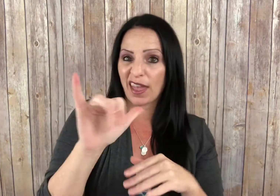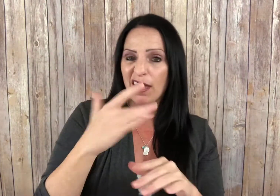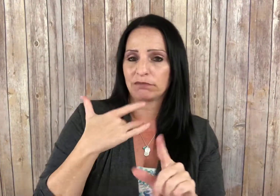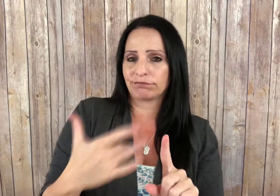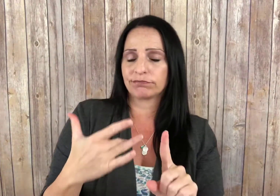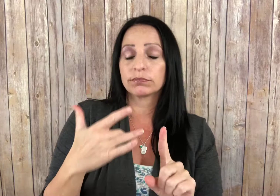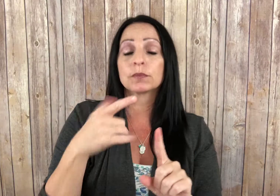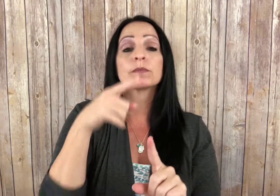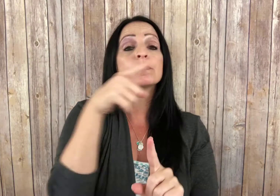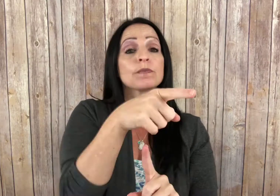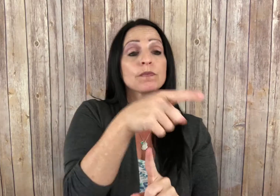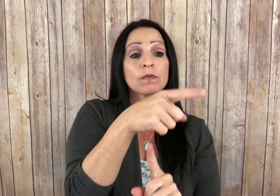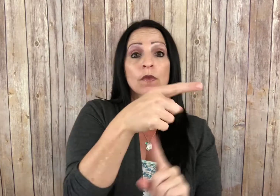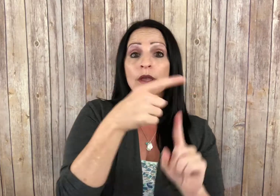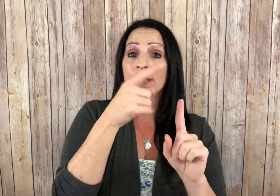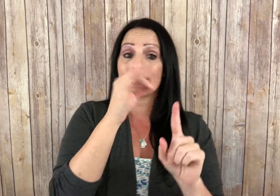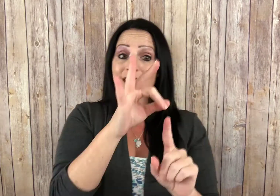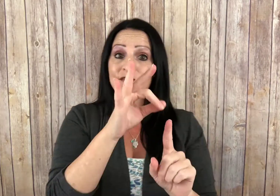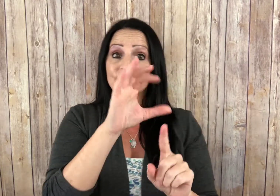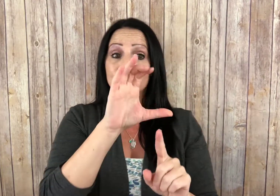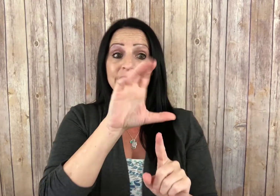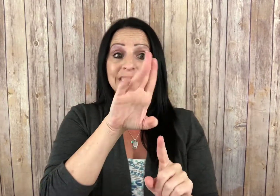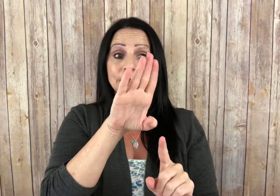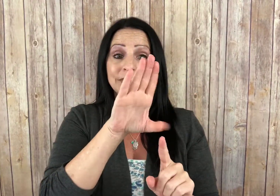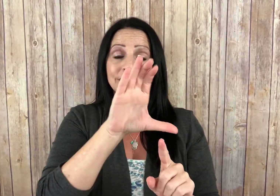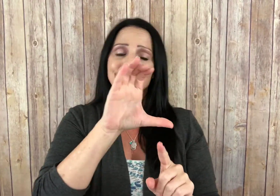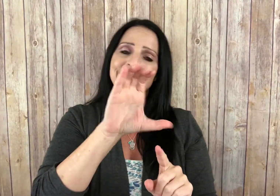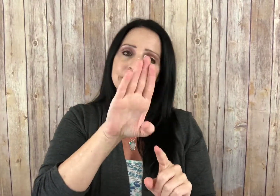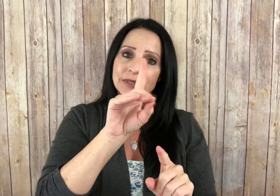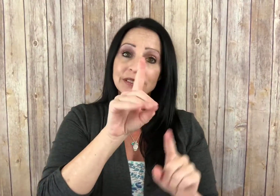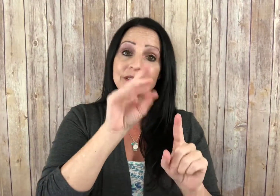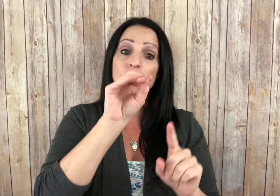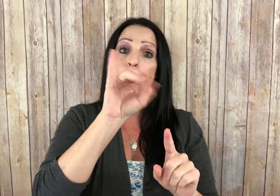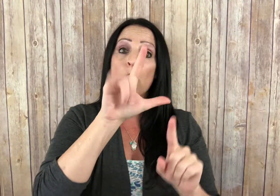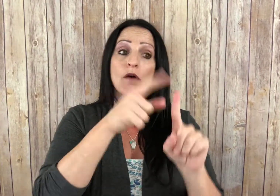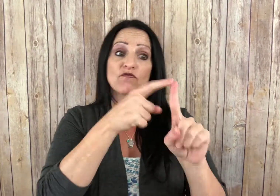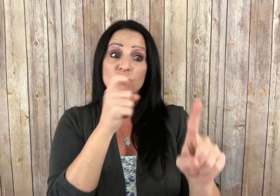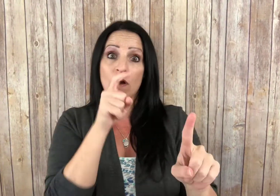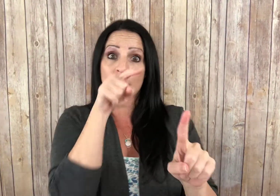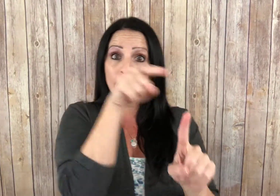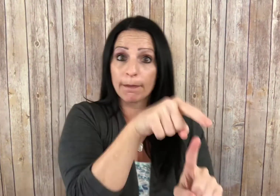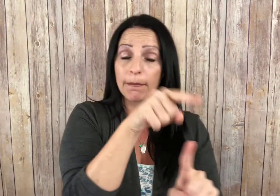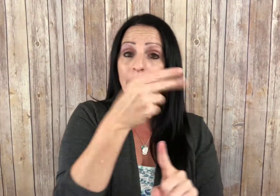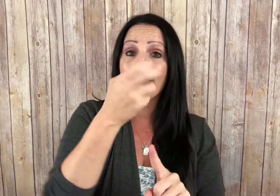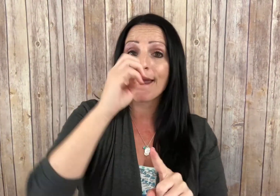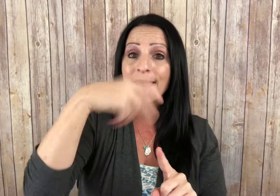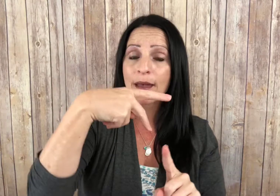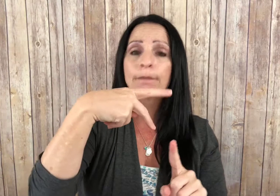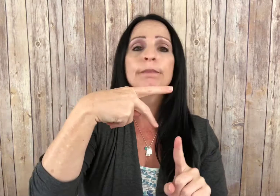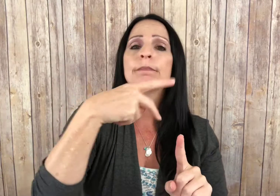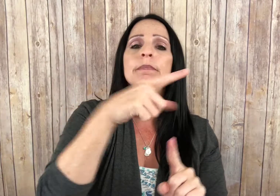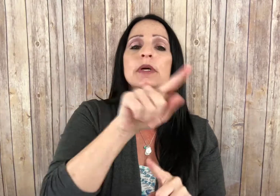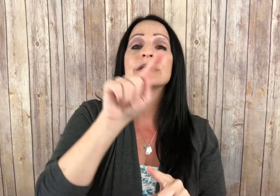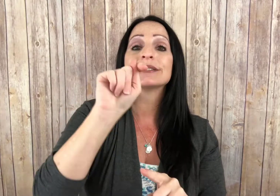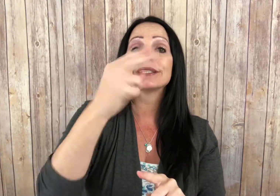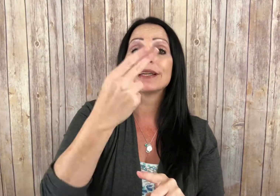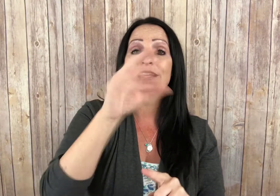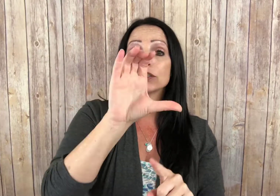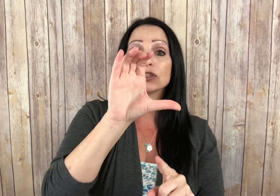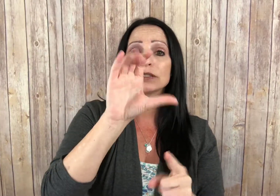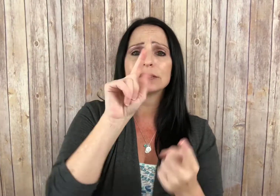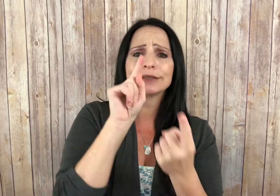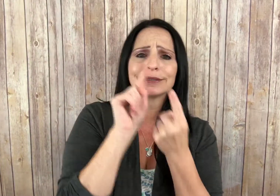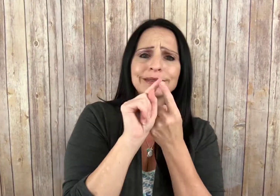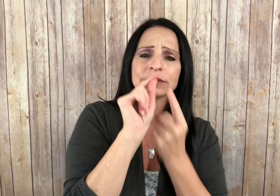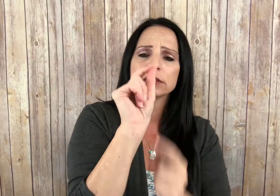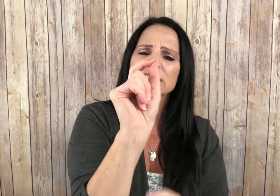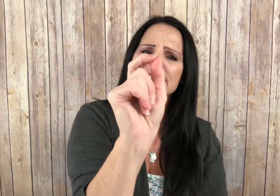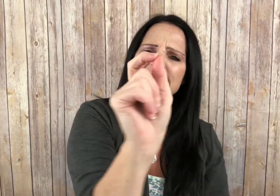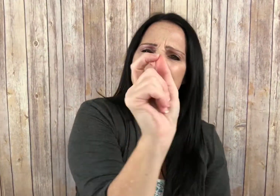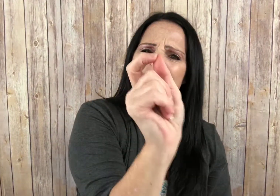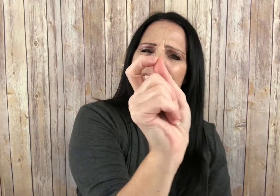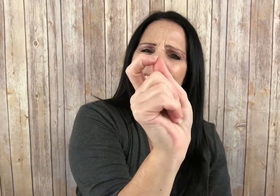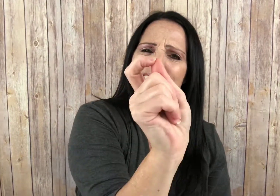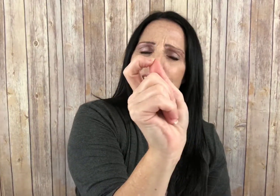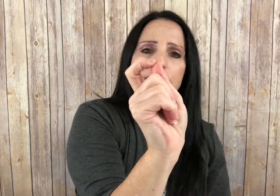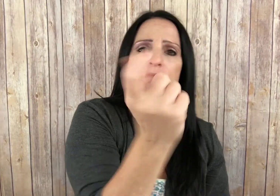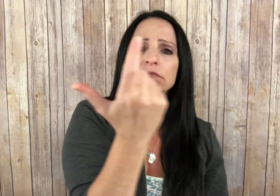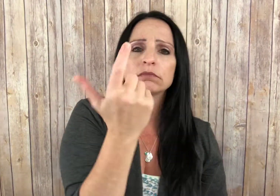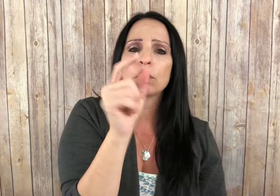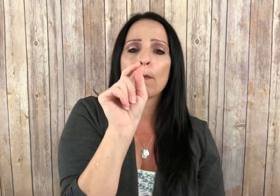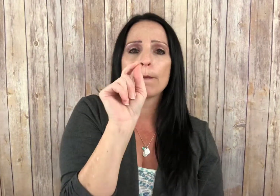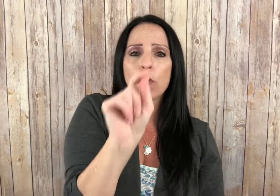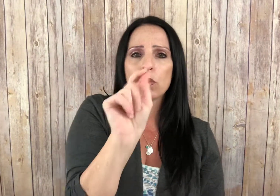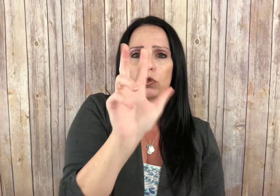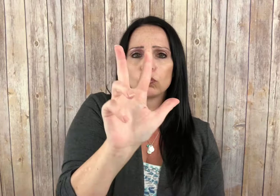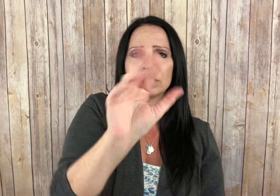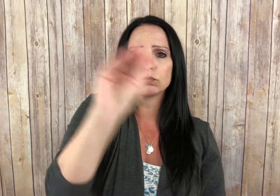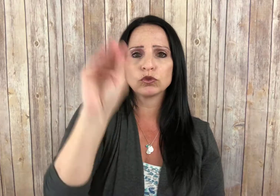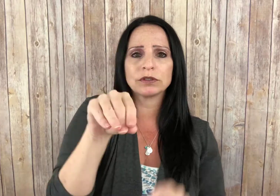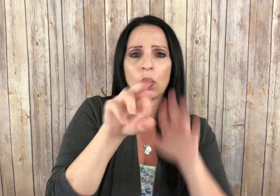The THC level of hemp-derived CBD is negligent - at 0.3%.